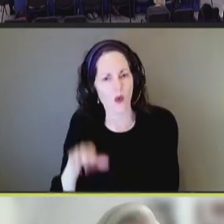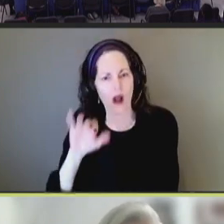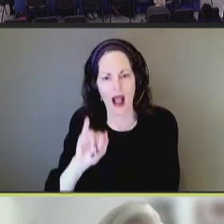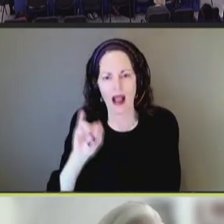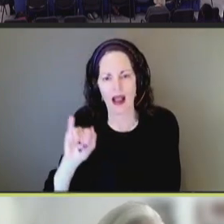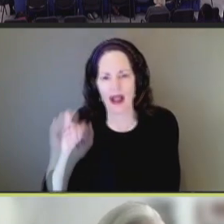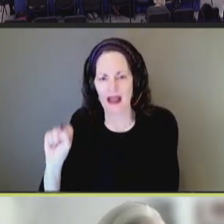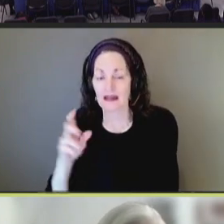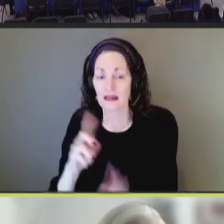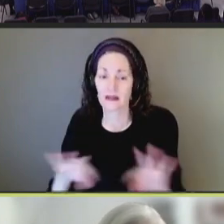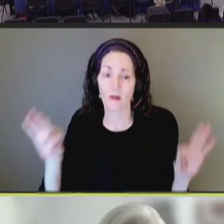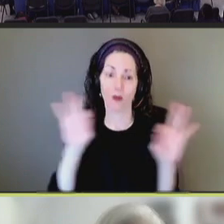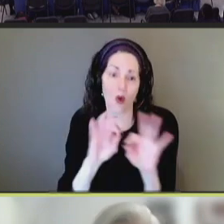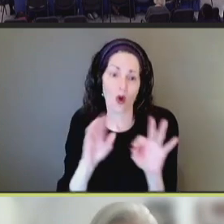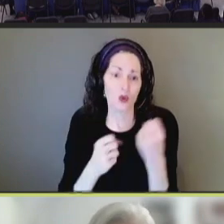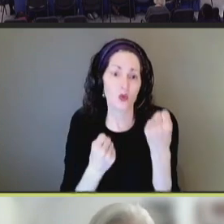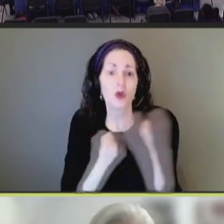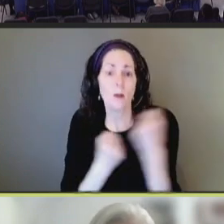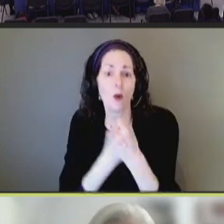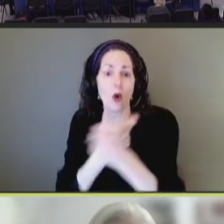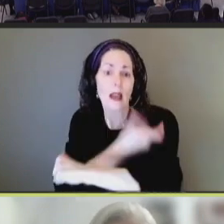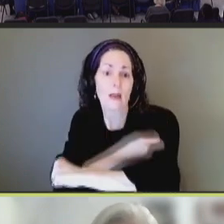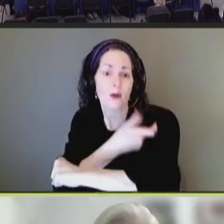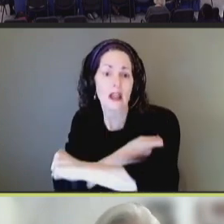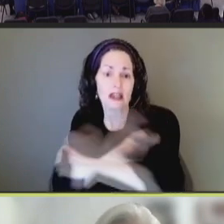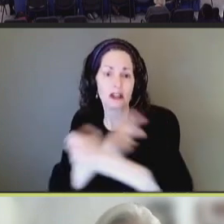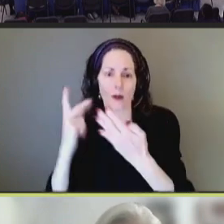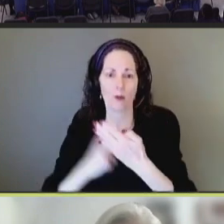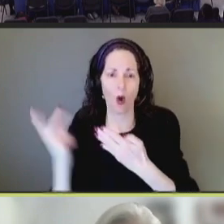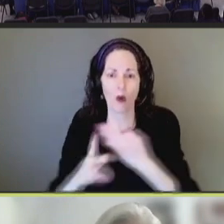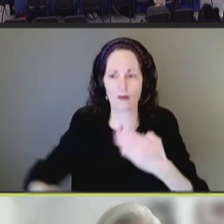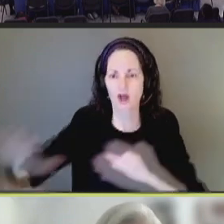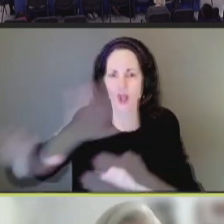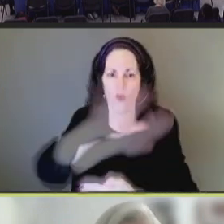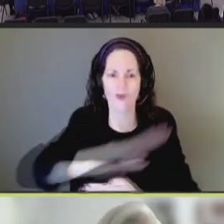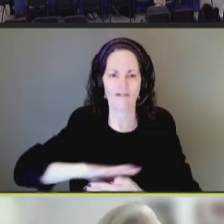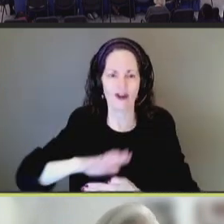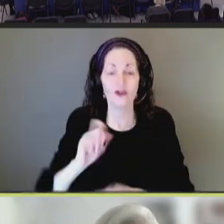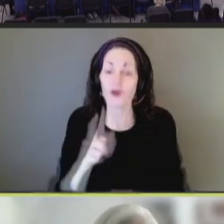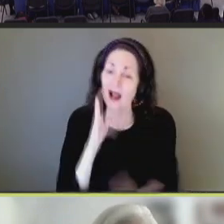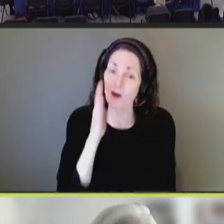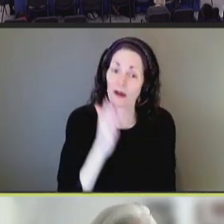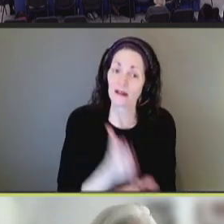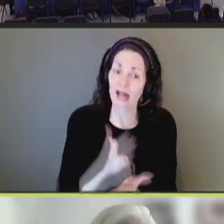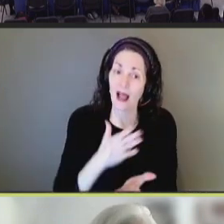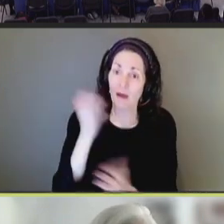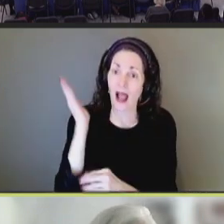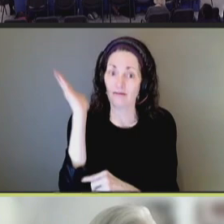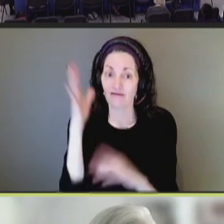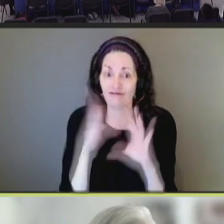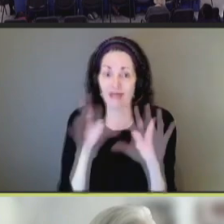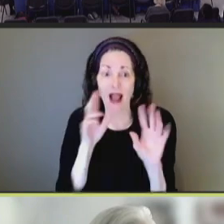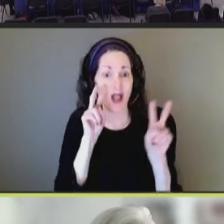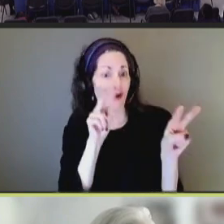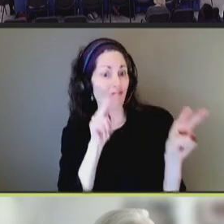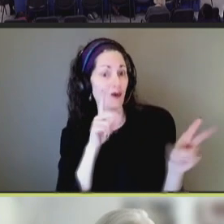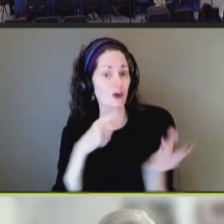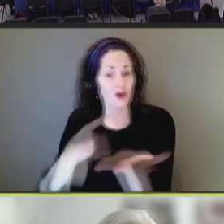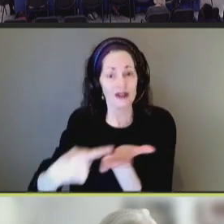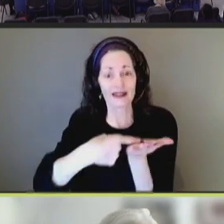immunization programs. So, I'll stop there and look forward to the discussion. Thank you.